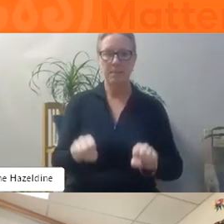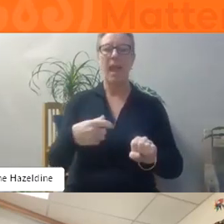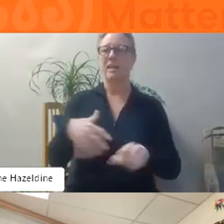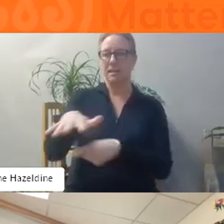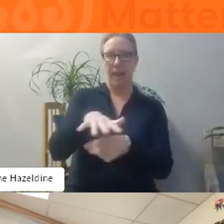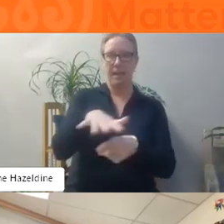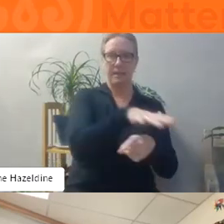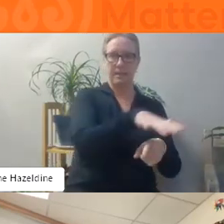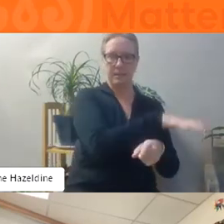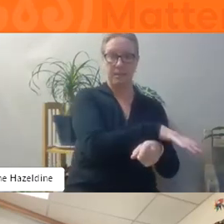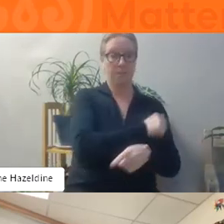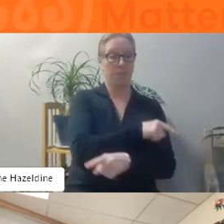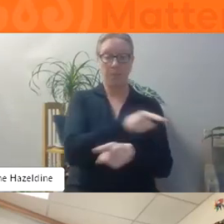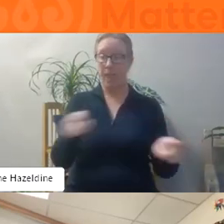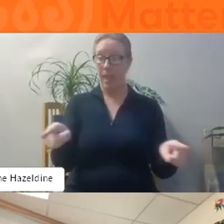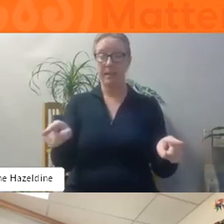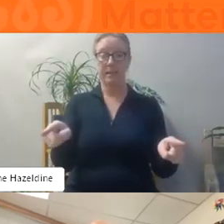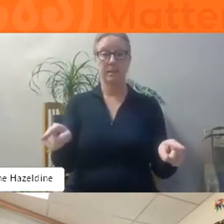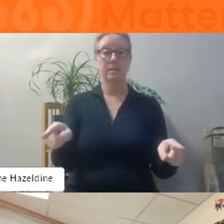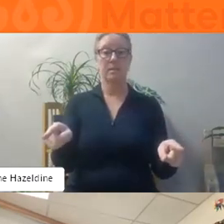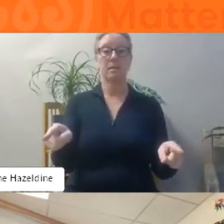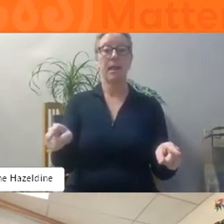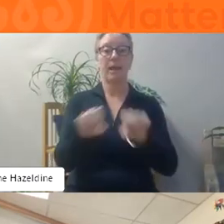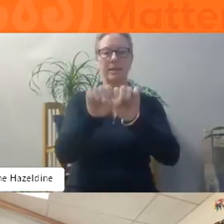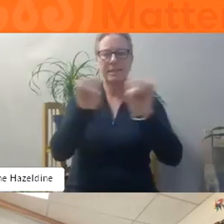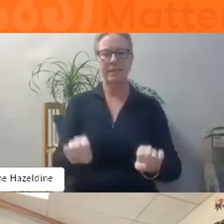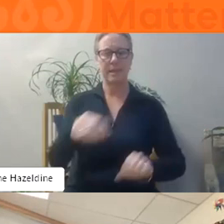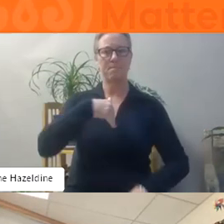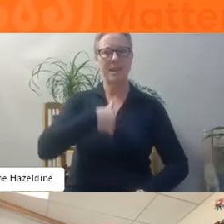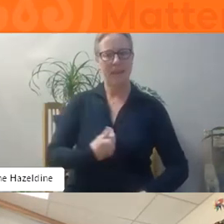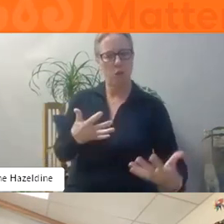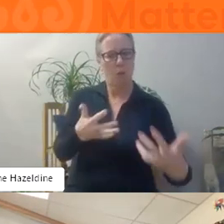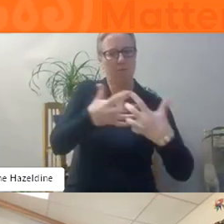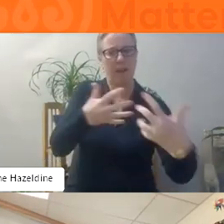These spaces in our system needs to cater to the particular needs